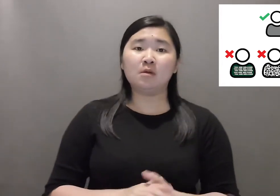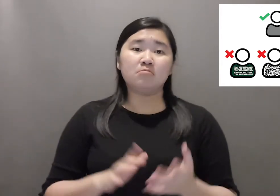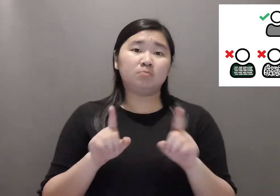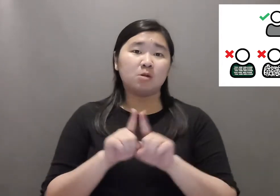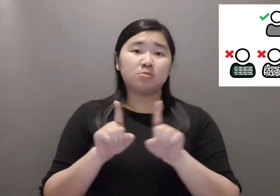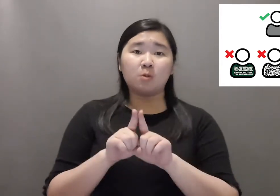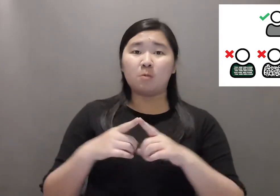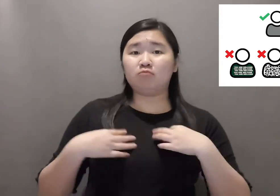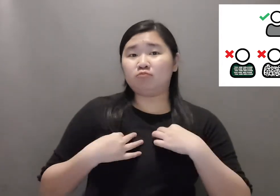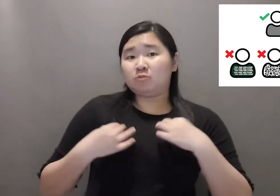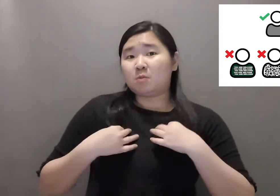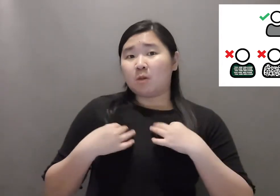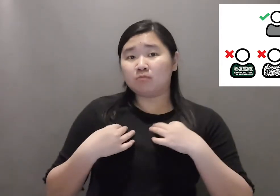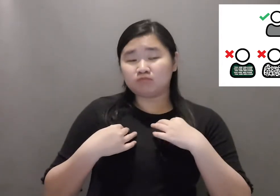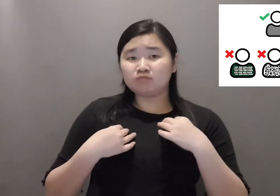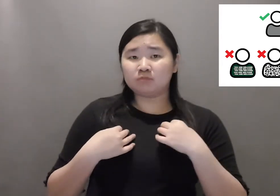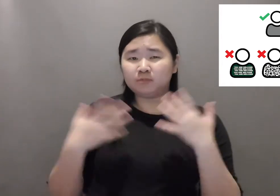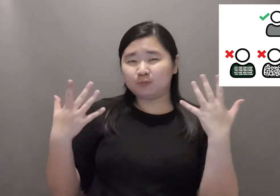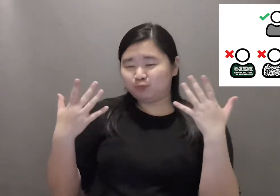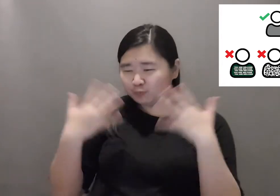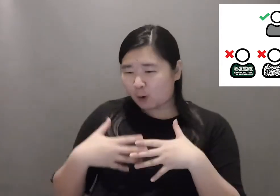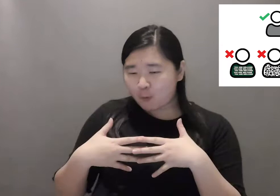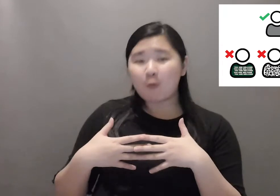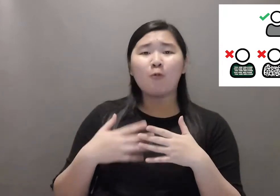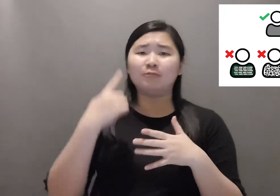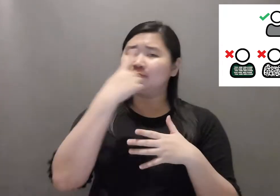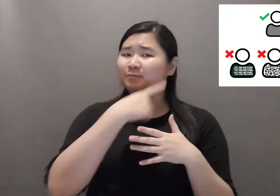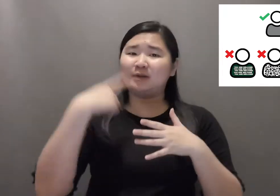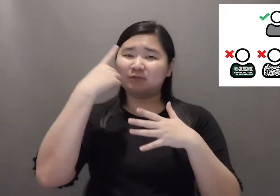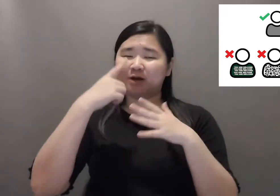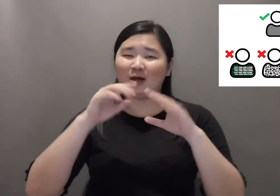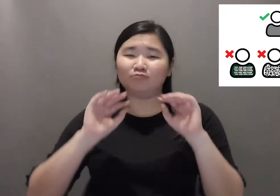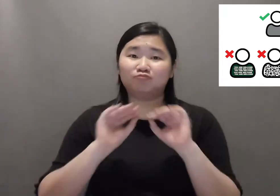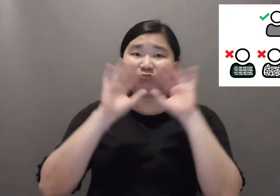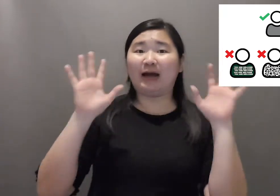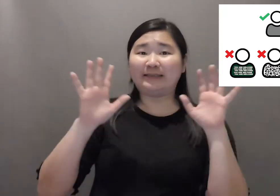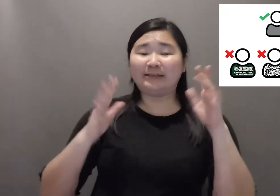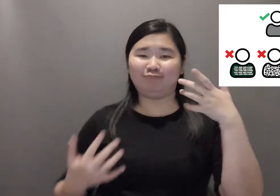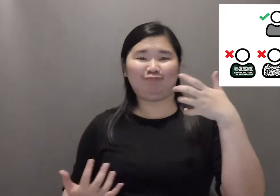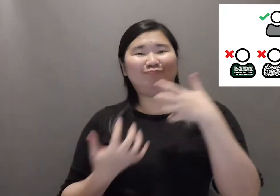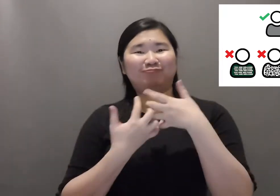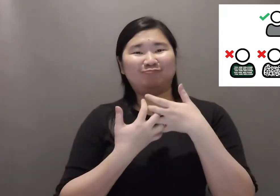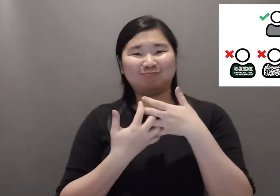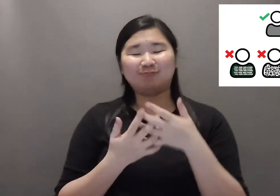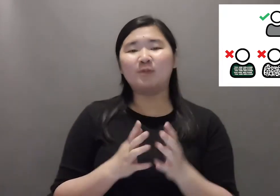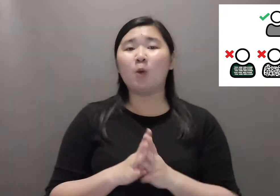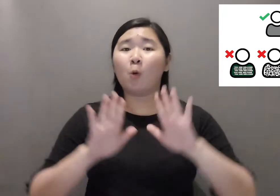A general rule of thumb is to wear a solid color that contrasts the signer skin color.